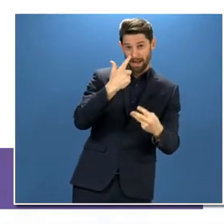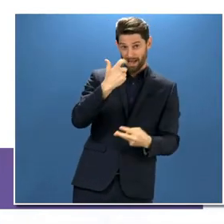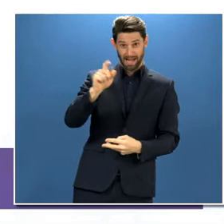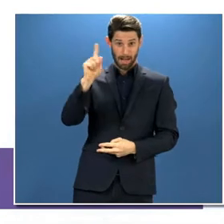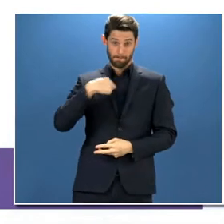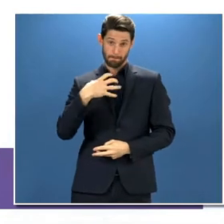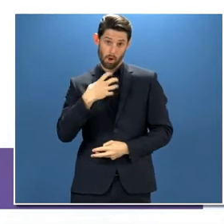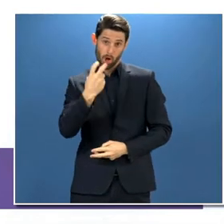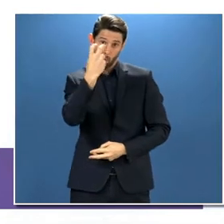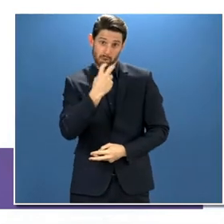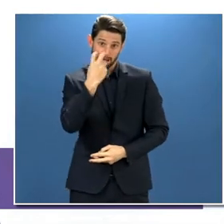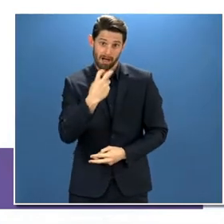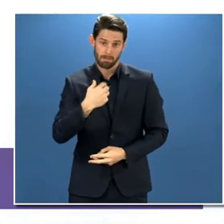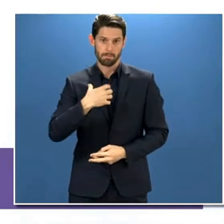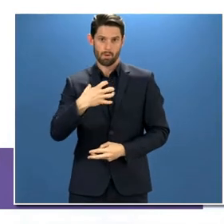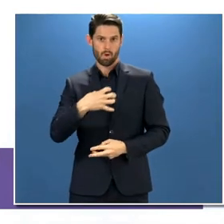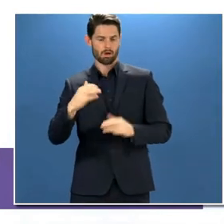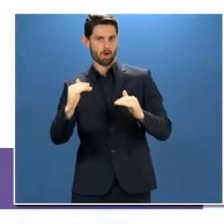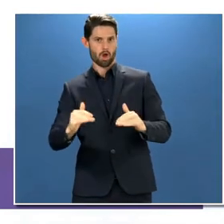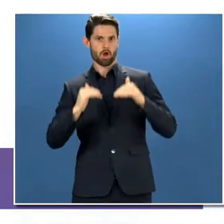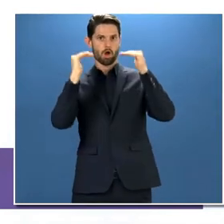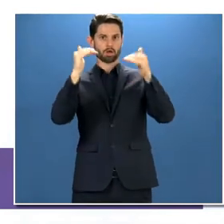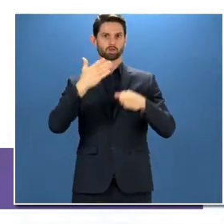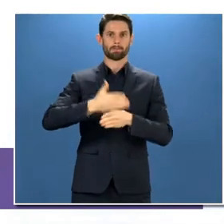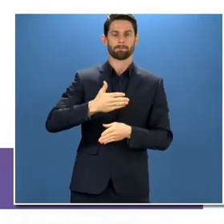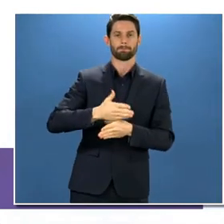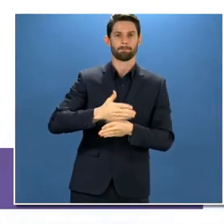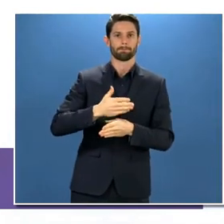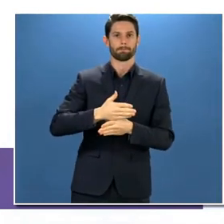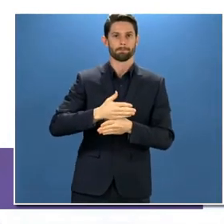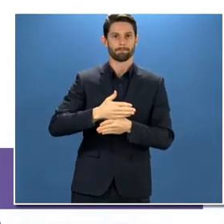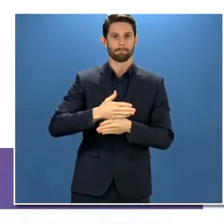advanced in my career, and far more understanding as to how to, for example,